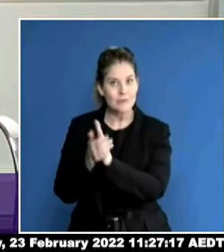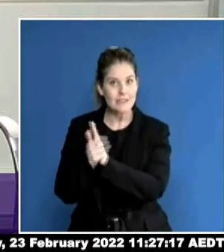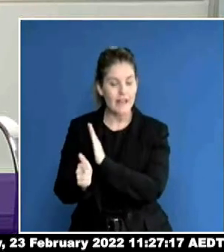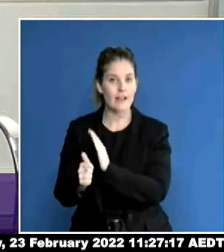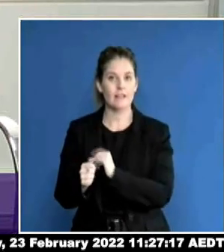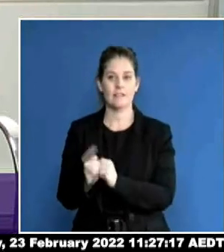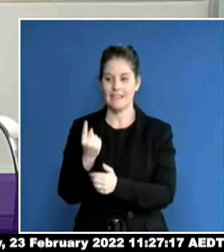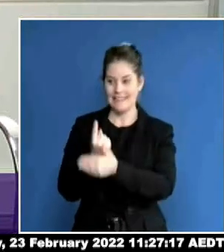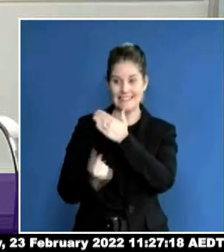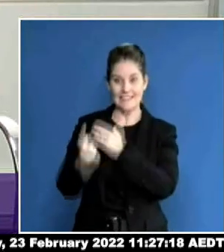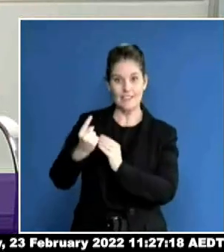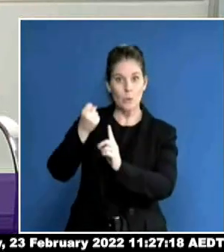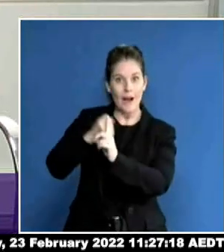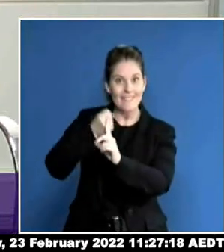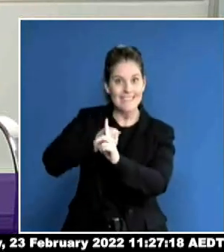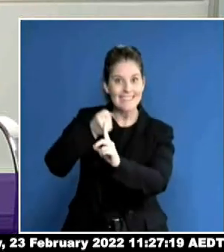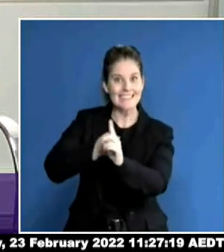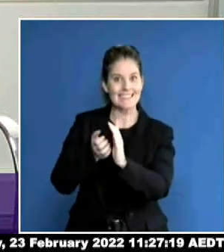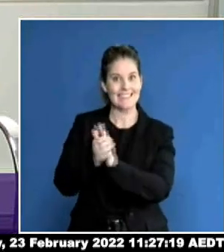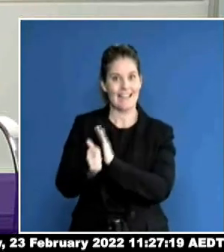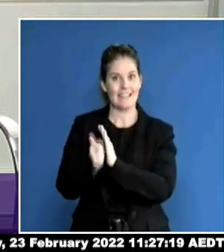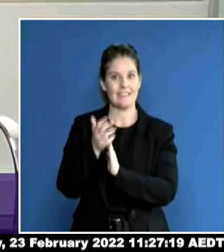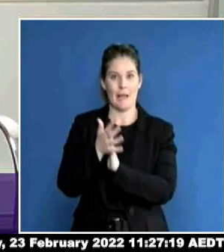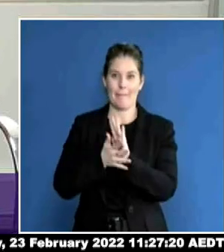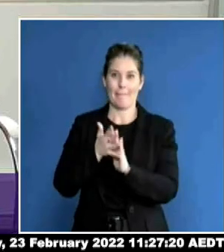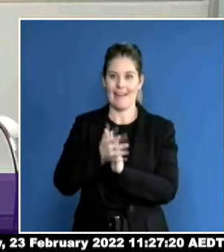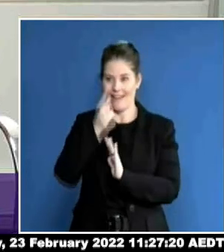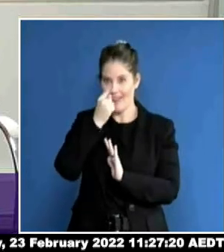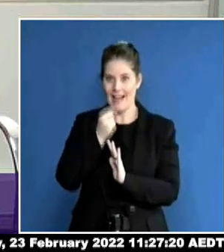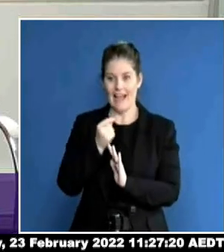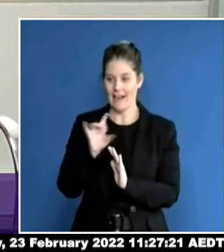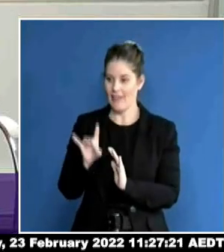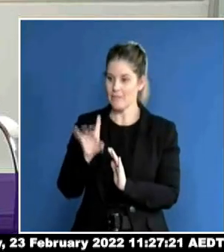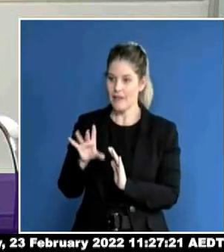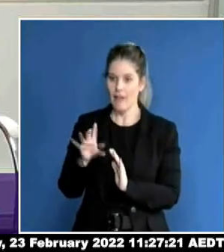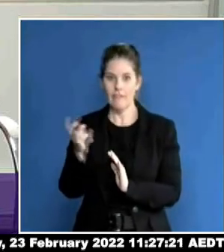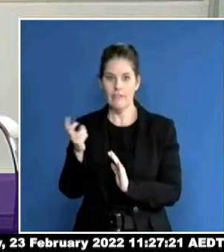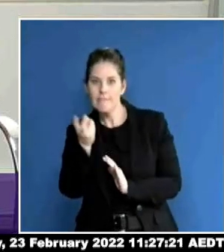can find leadership roles throughout society in all the different areas that they would